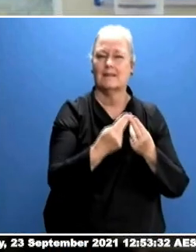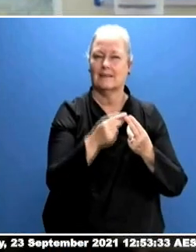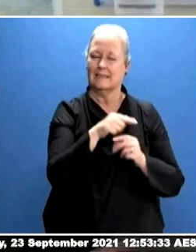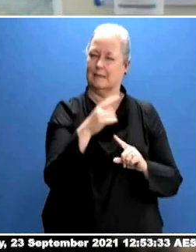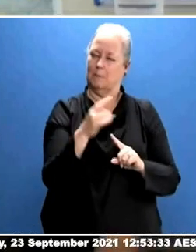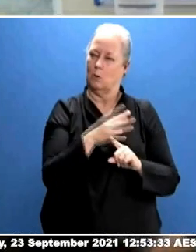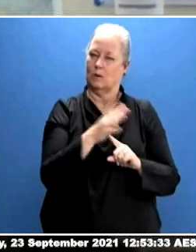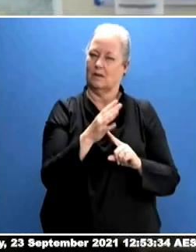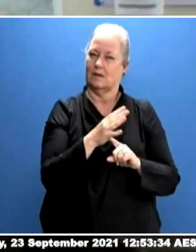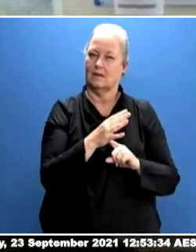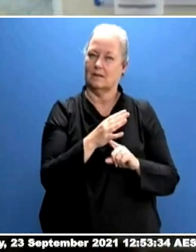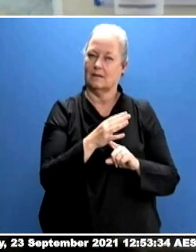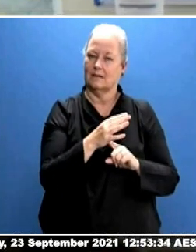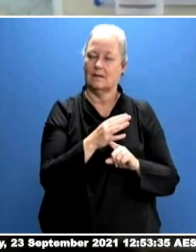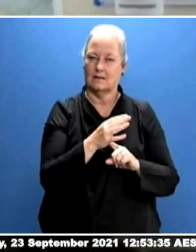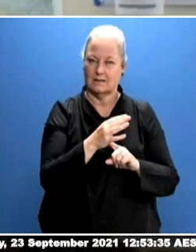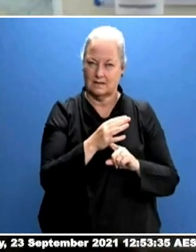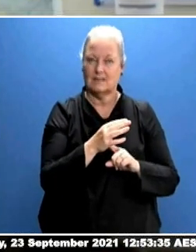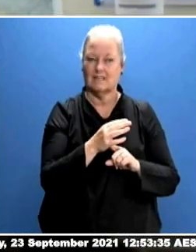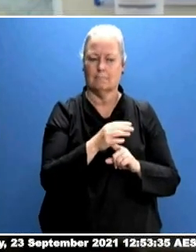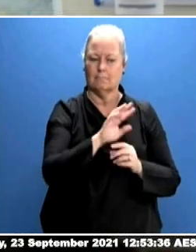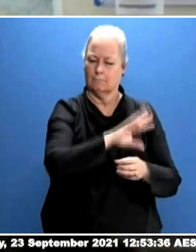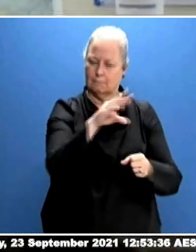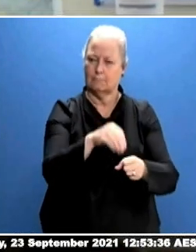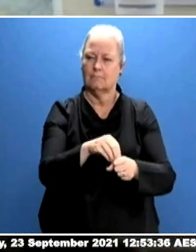mistranslated or lost in communication. Yes.